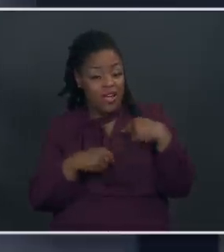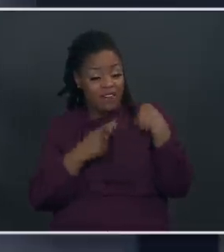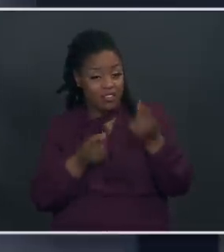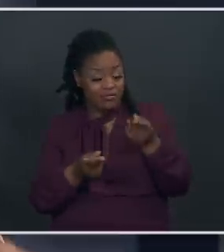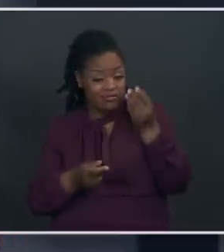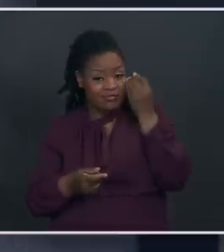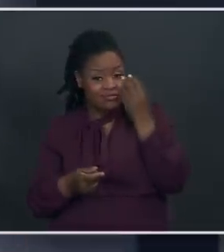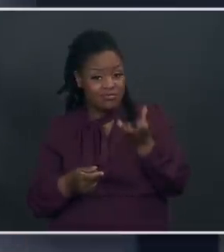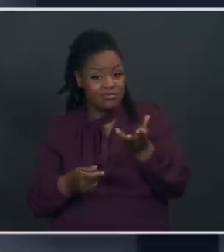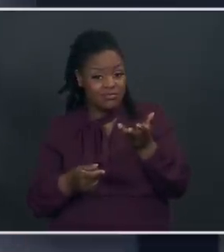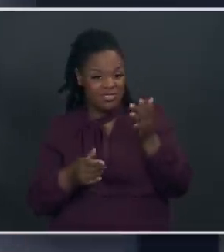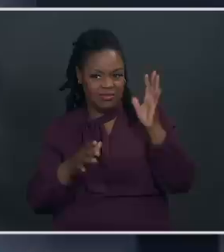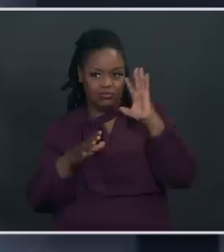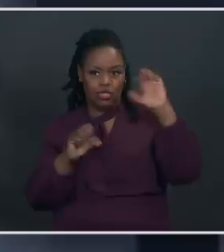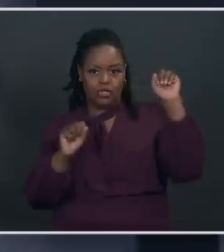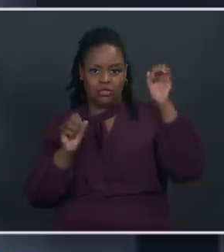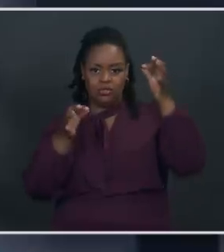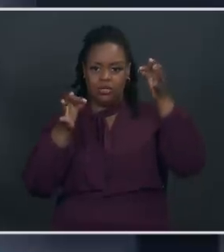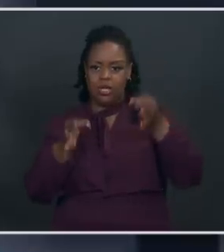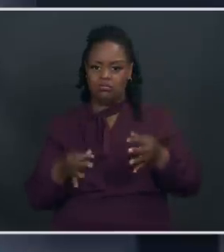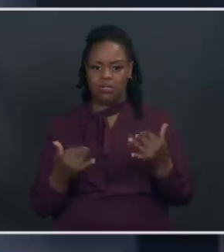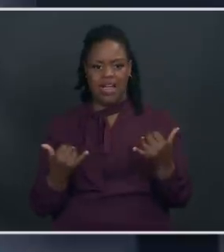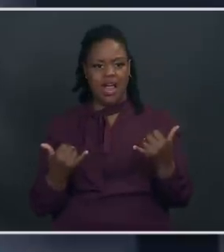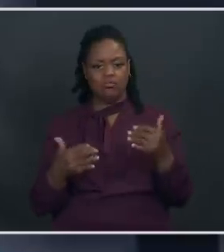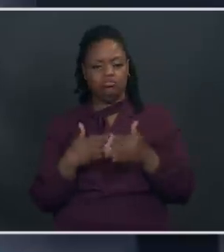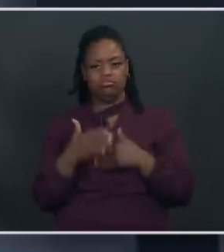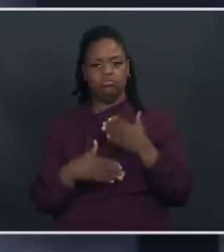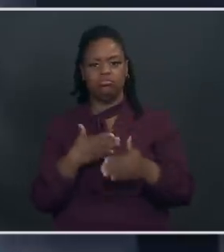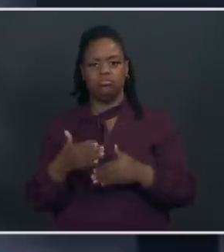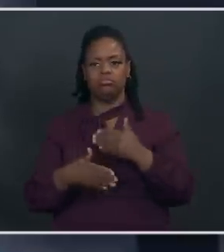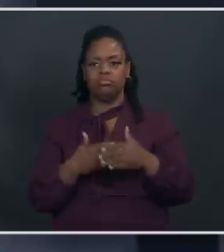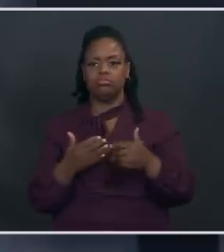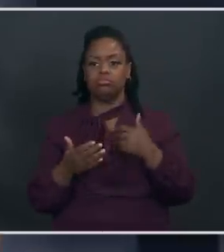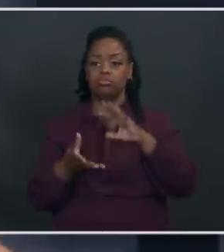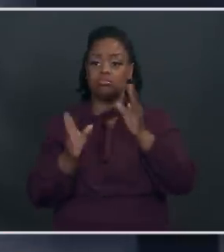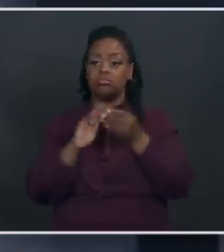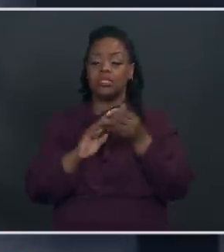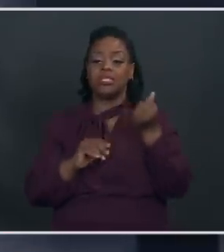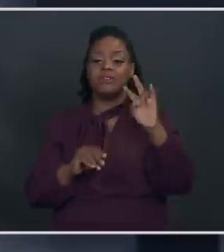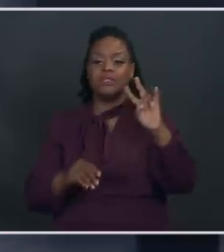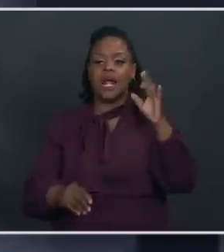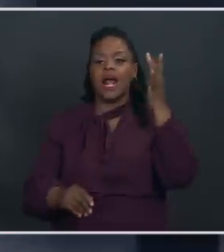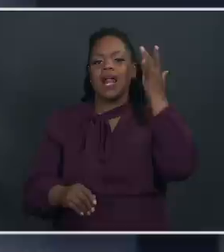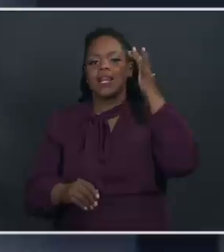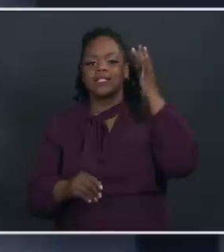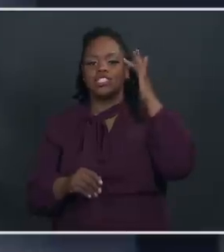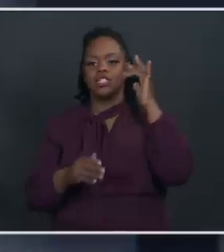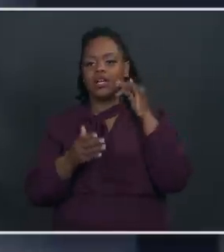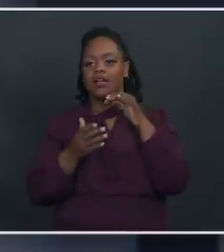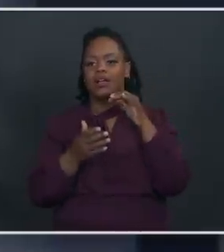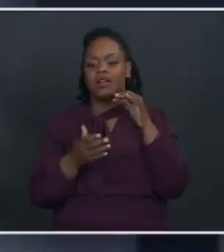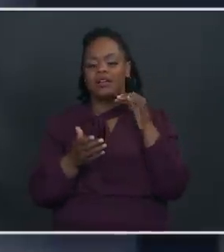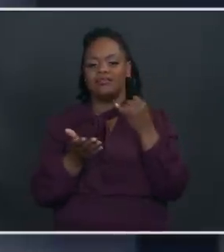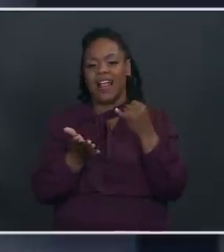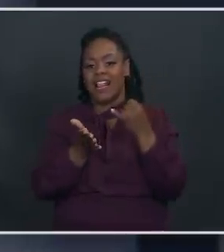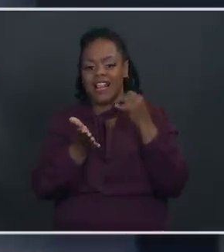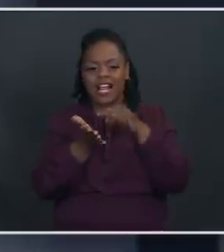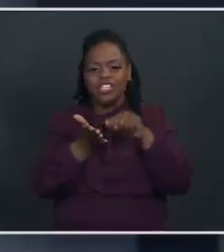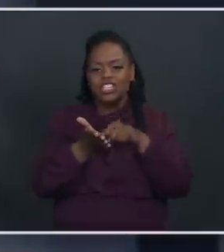And our 17 intelligence agencies are going to come together and assess exactly what the danger and damage